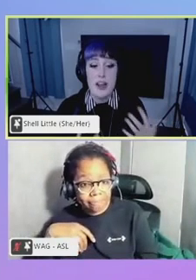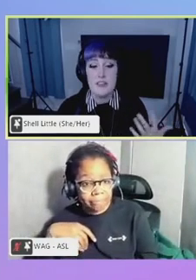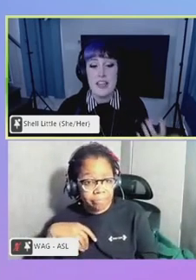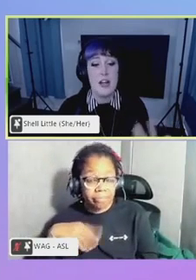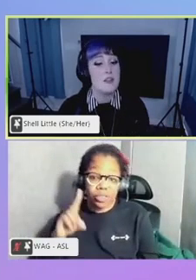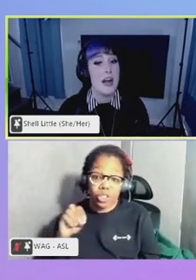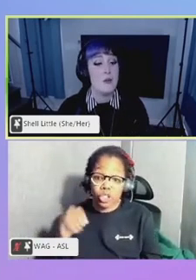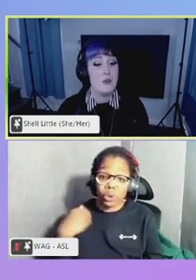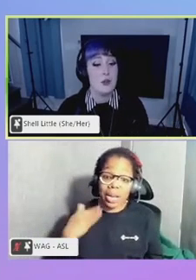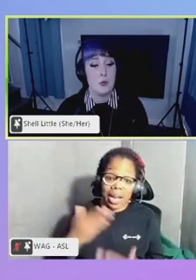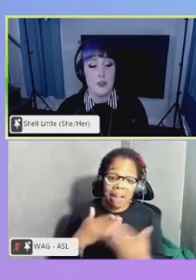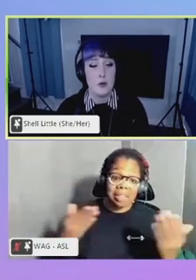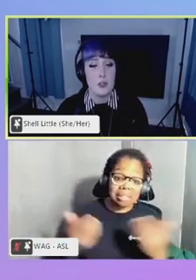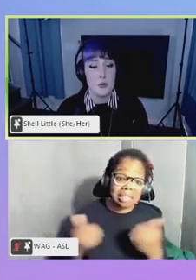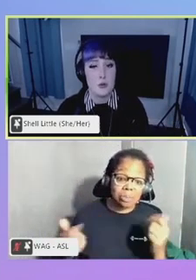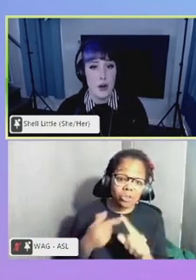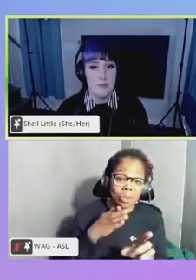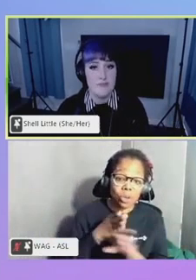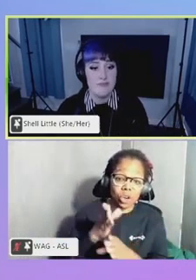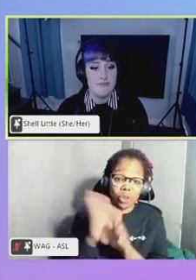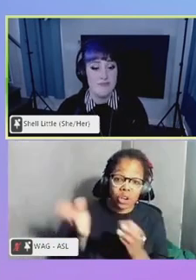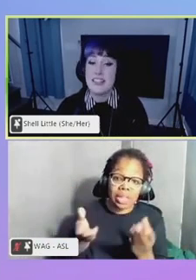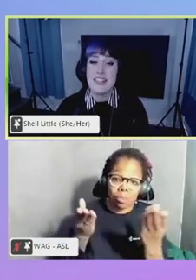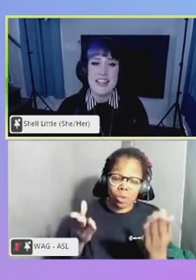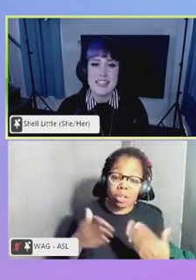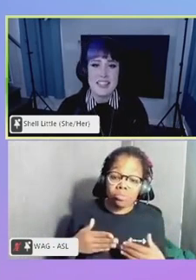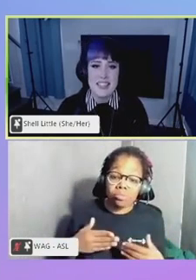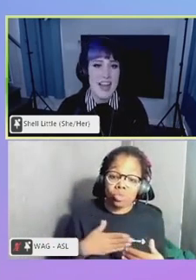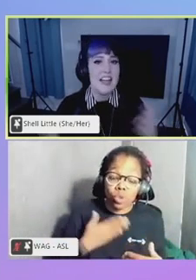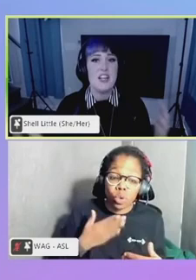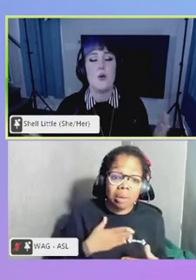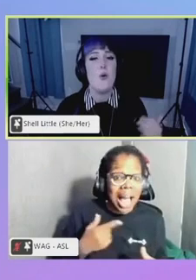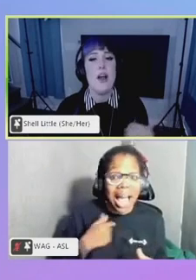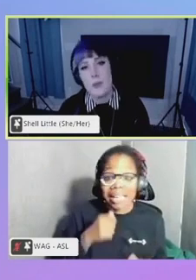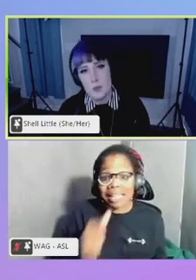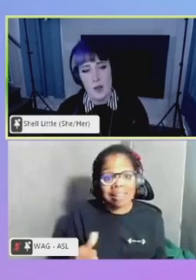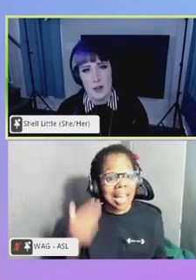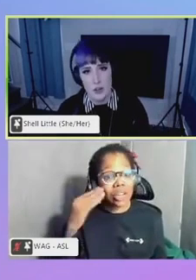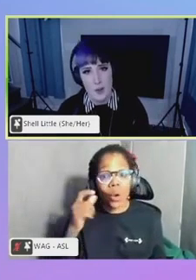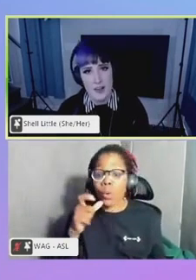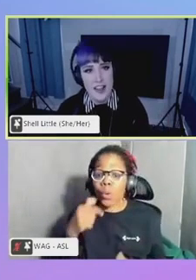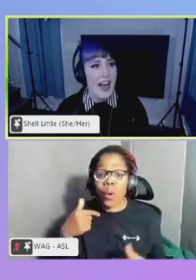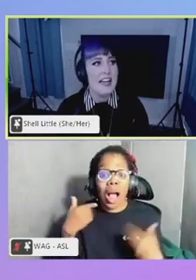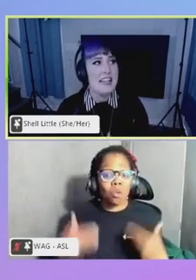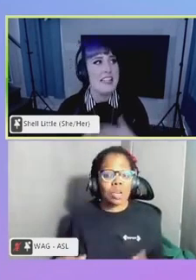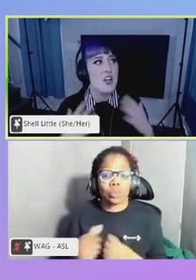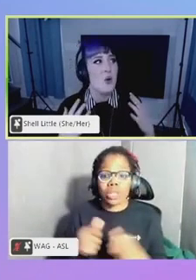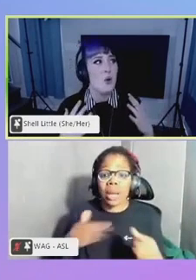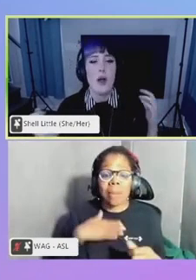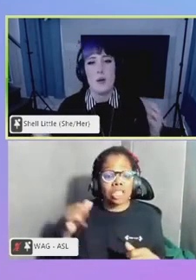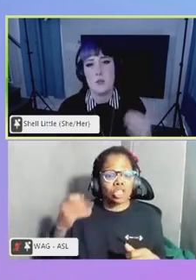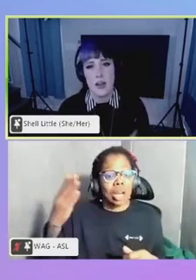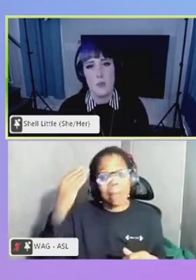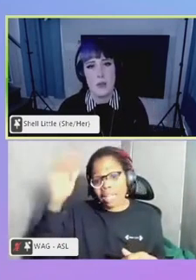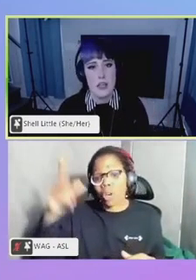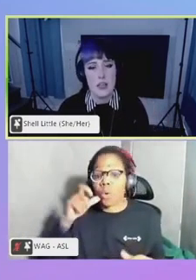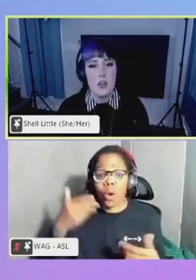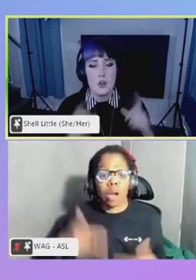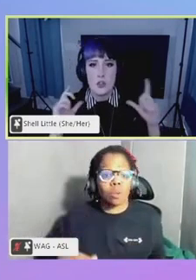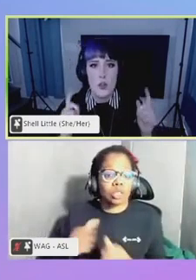with red. I think that is kind of my final thing for you while. So are you giving more than is reasonable to your job? Do you have things outside of your career that